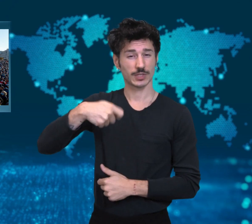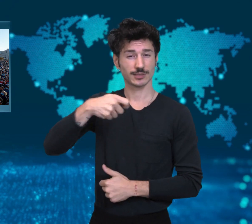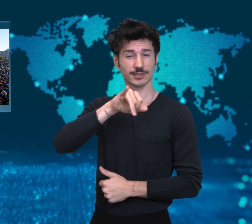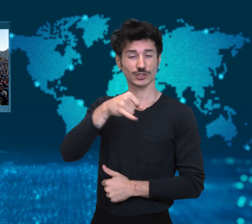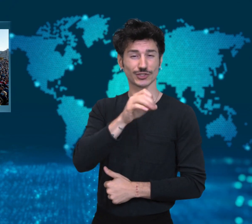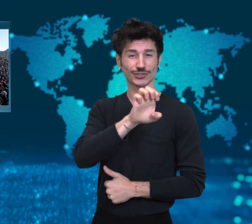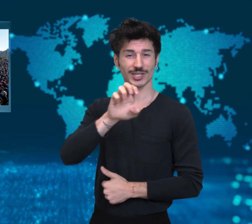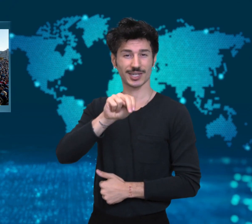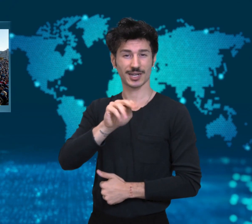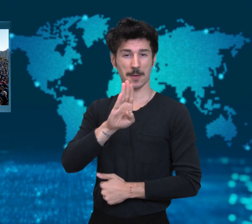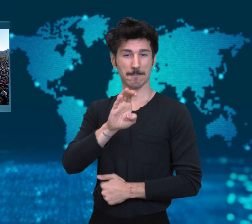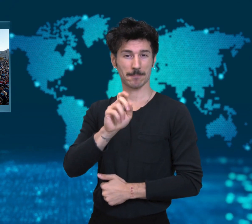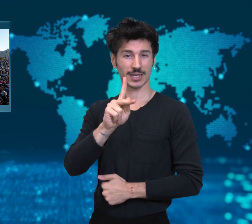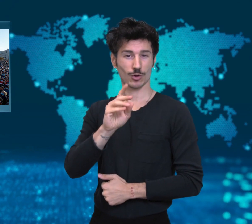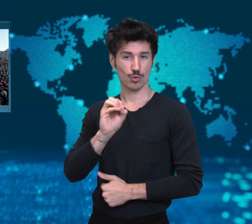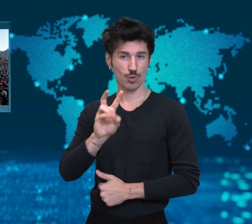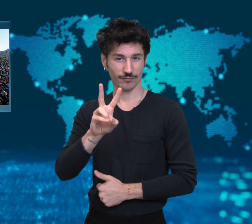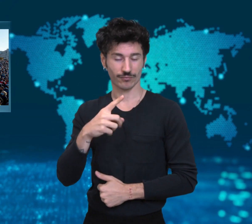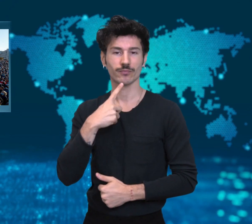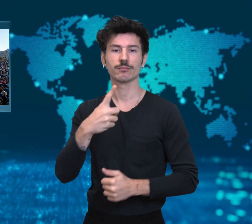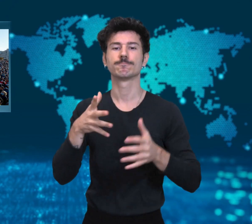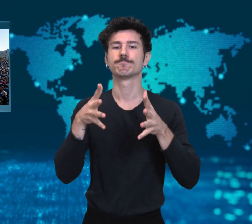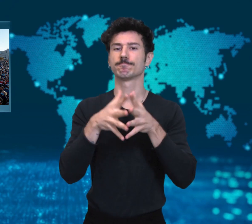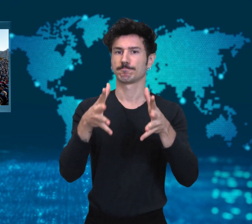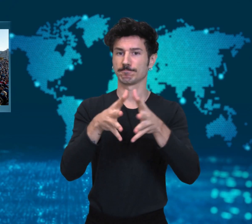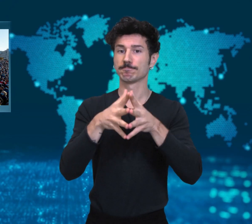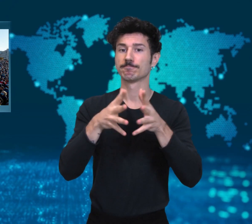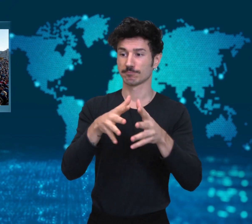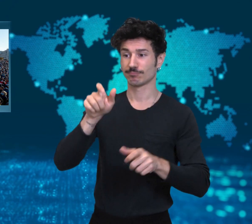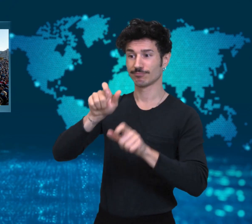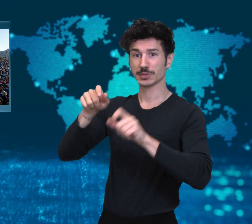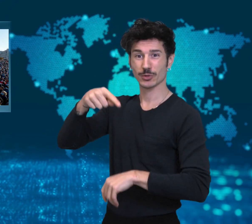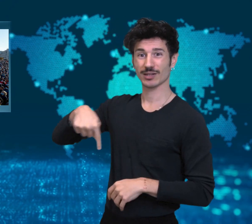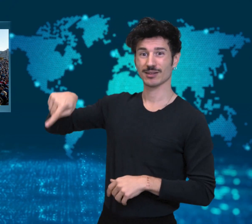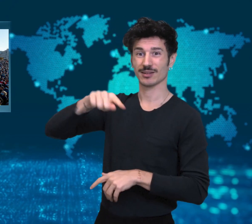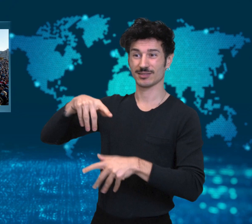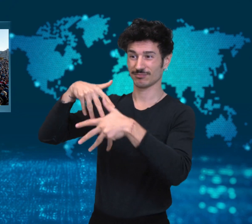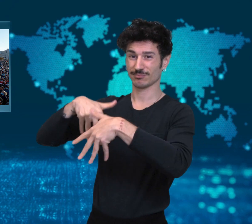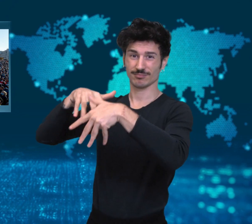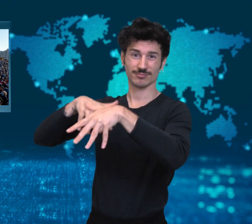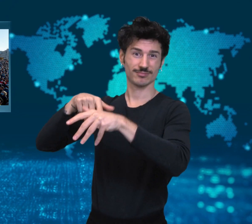The Parliament has called for an emergency session.